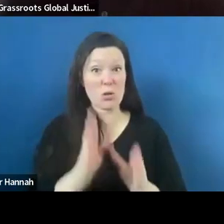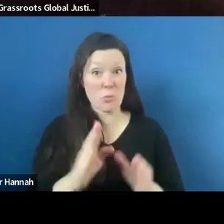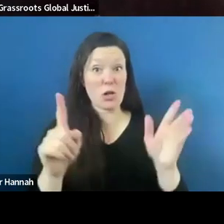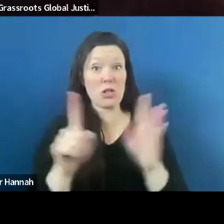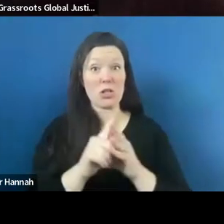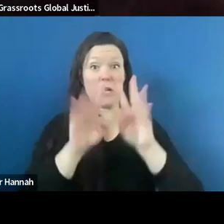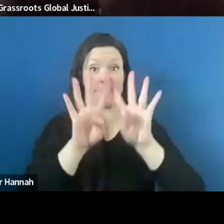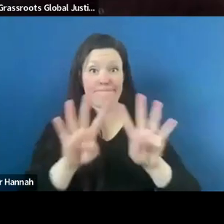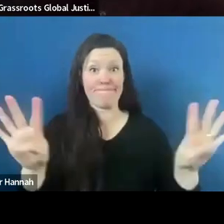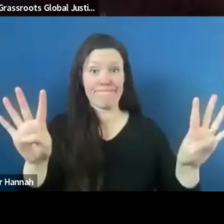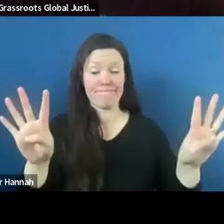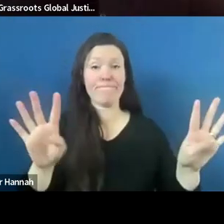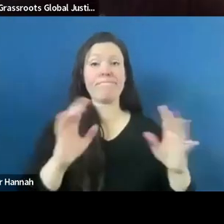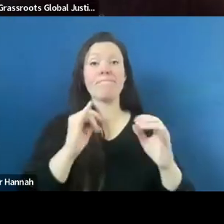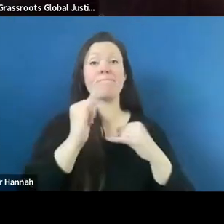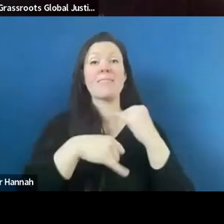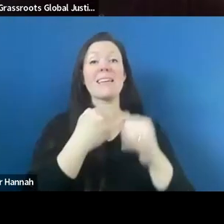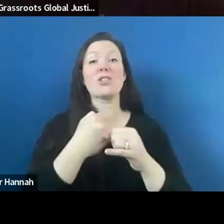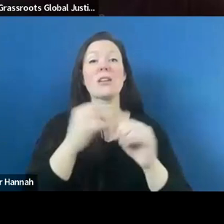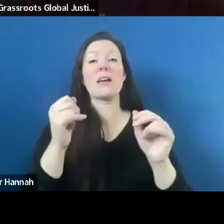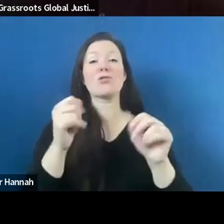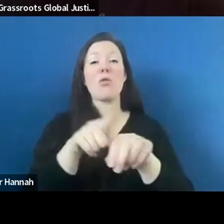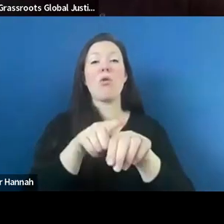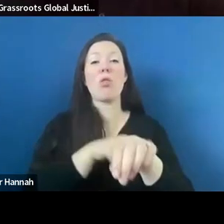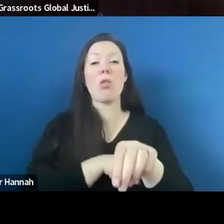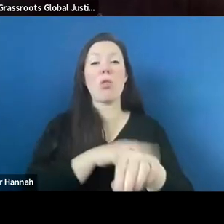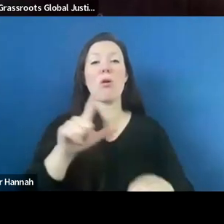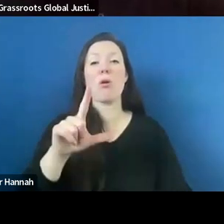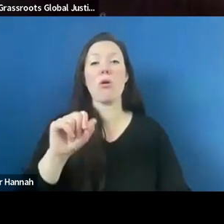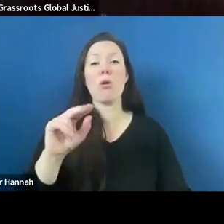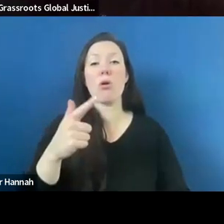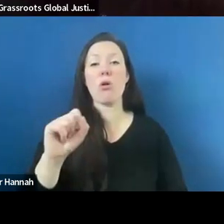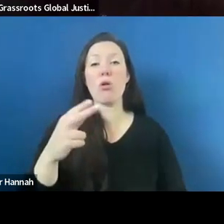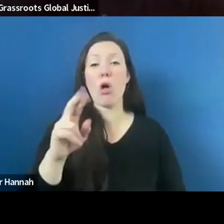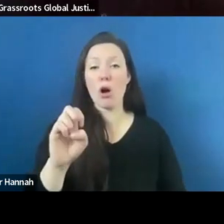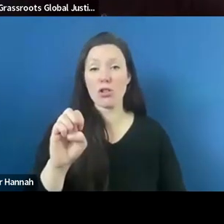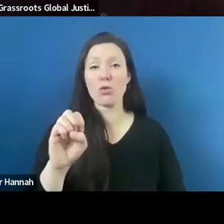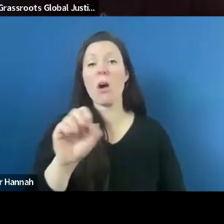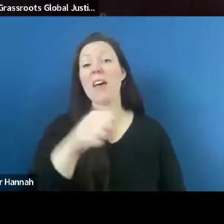International Longshore and Warehouse Union, the local 10. And they honored the communities pickets and,